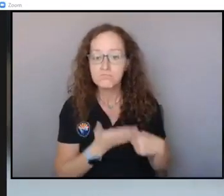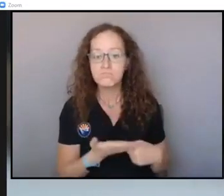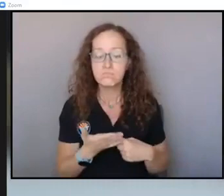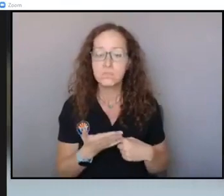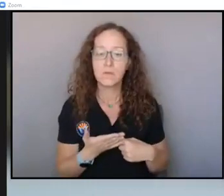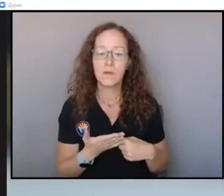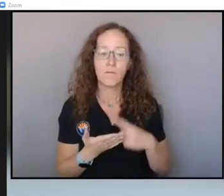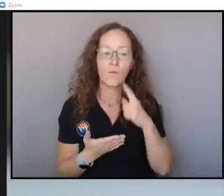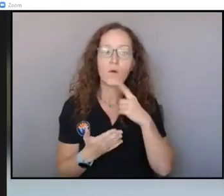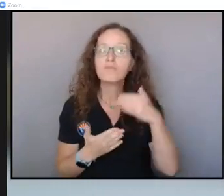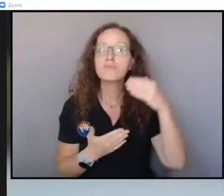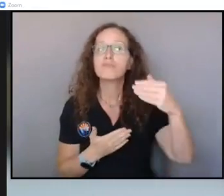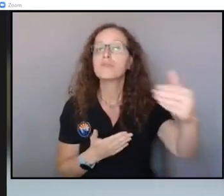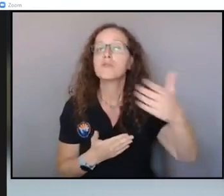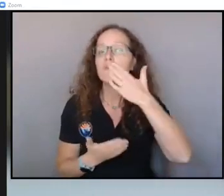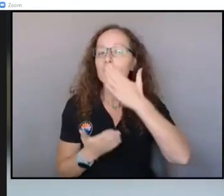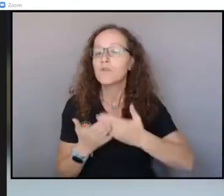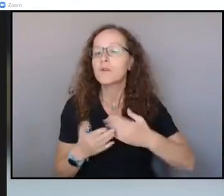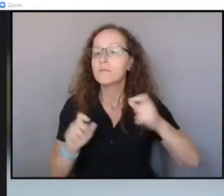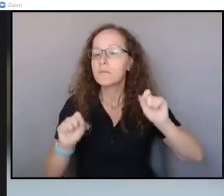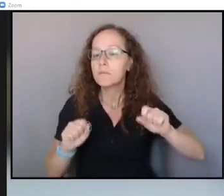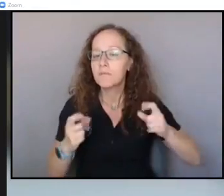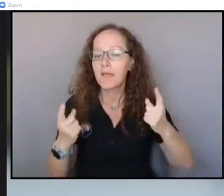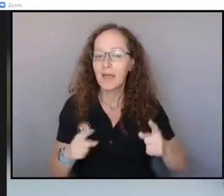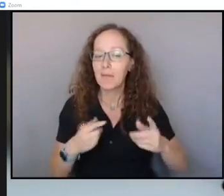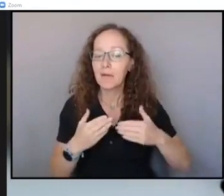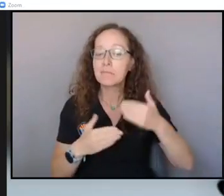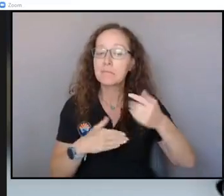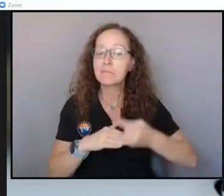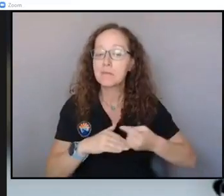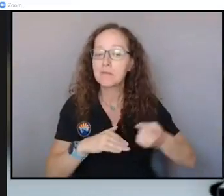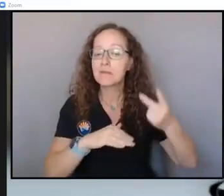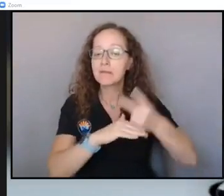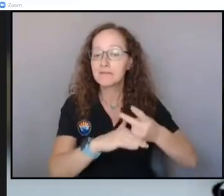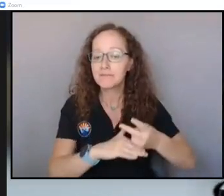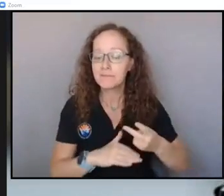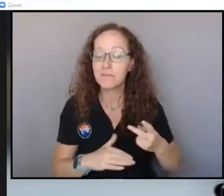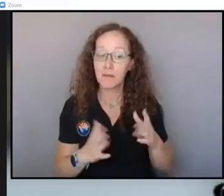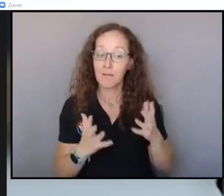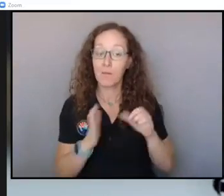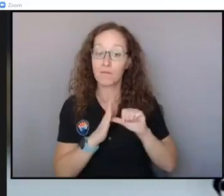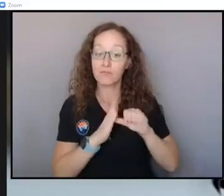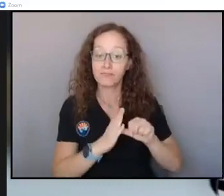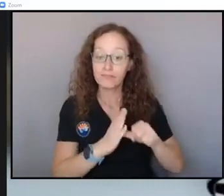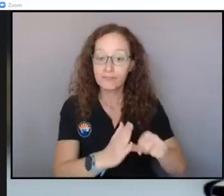I WANT TO STRESS TO EVERYBODY, THAT EVEN THOUGH WE HAVE REPOPULATED, PLEASE BE AWARE OF YOUR SURROUNDINGS.